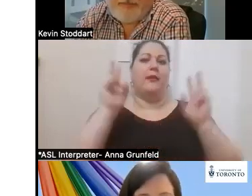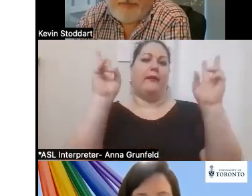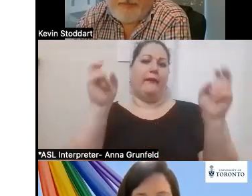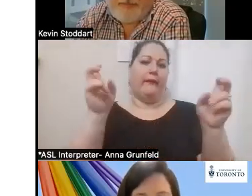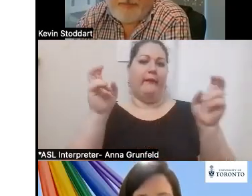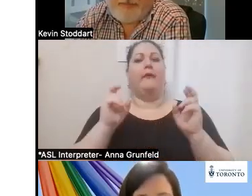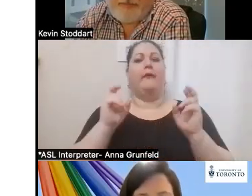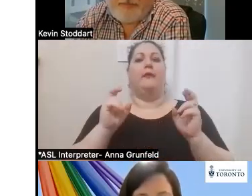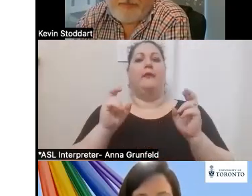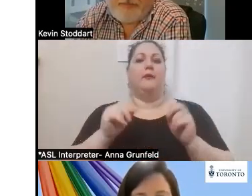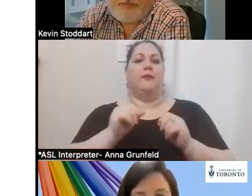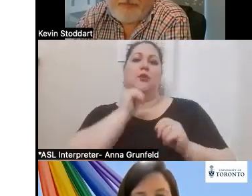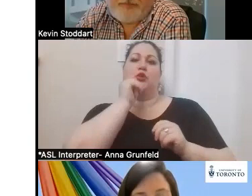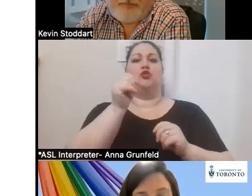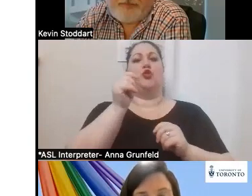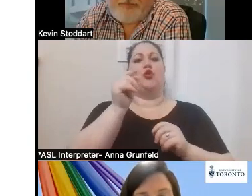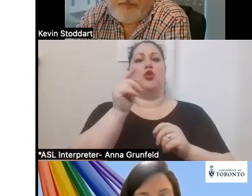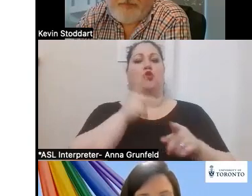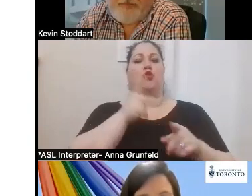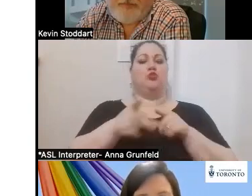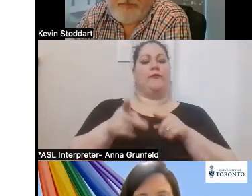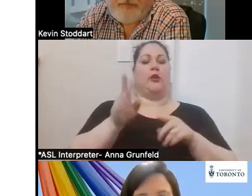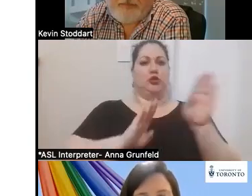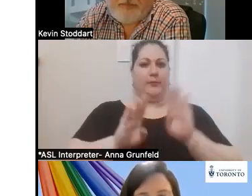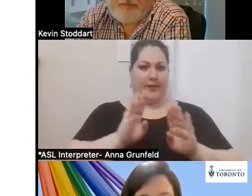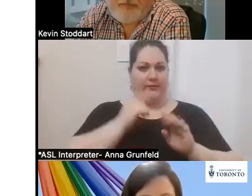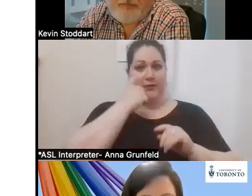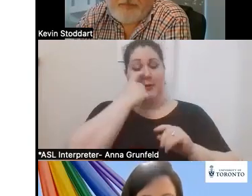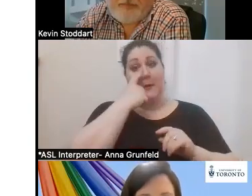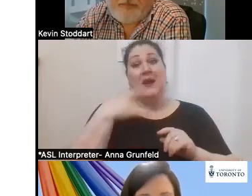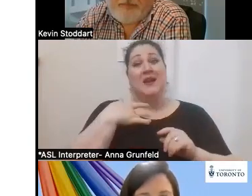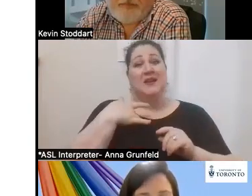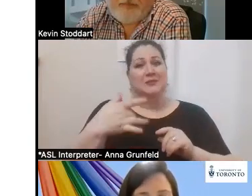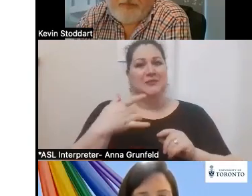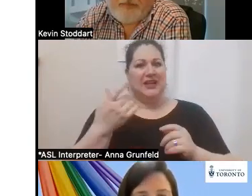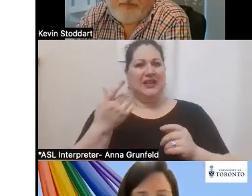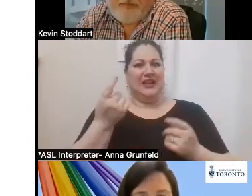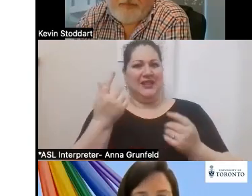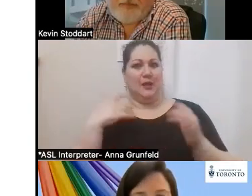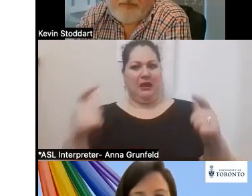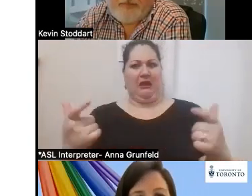Often there is a bit of a roadblock between faculty and accessibility services as the